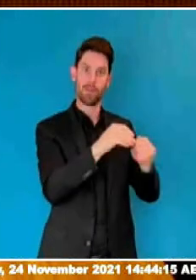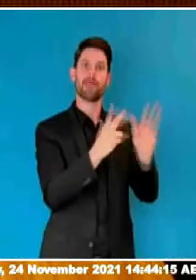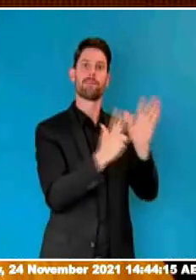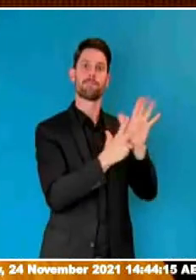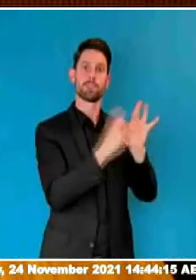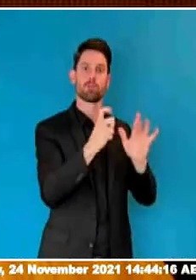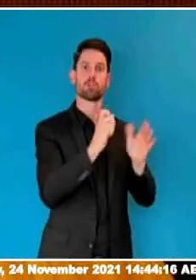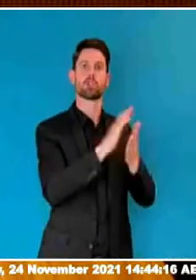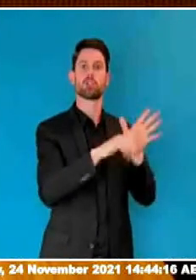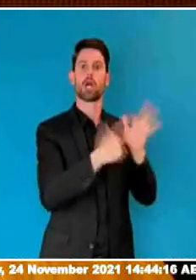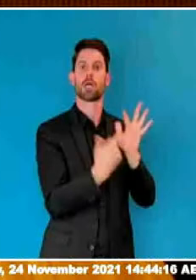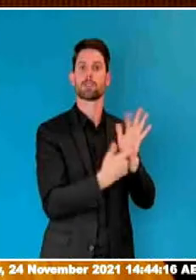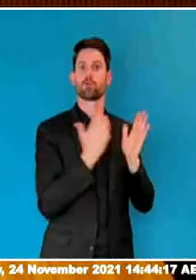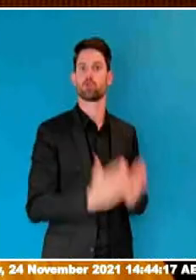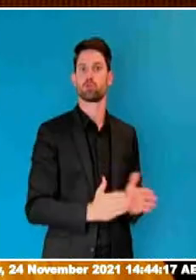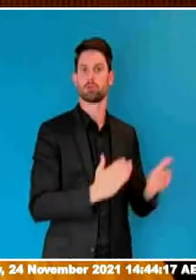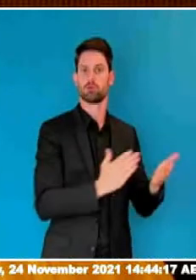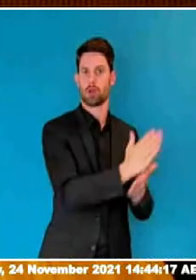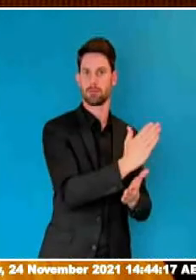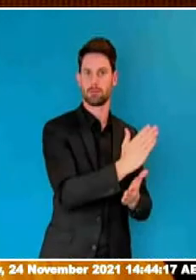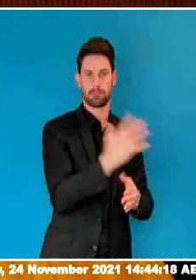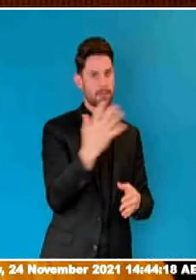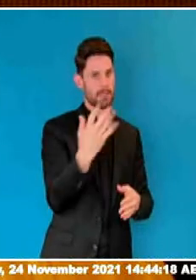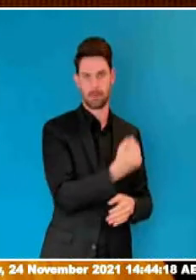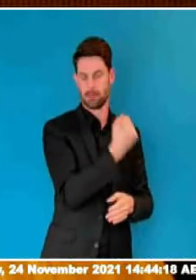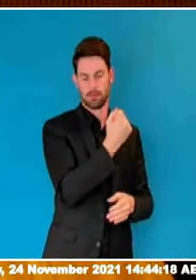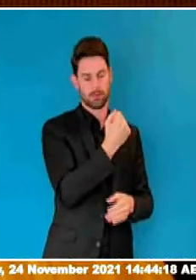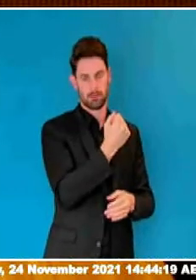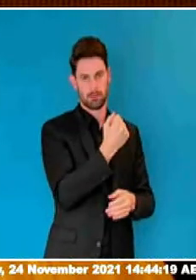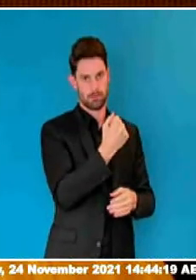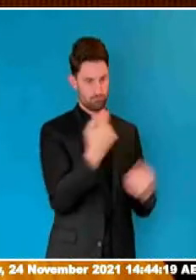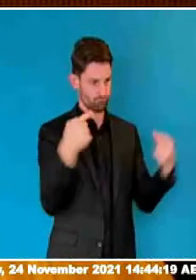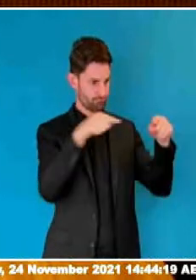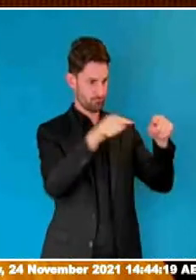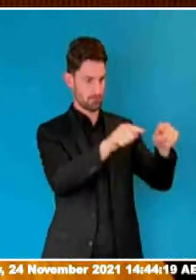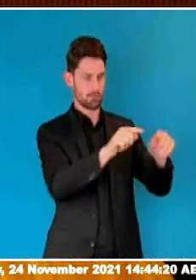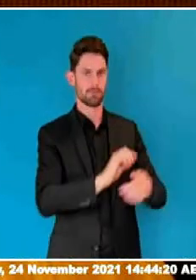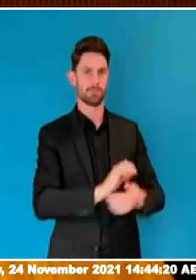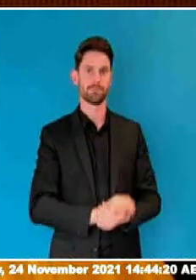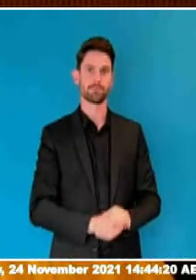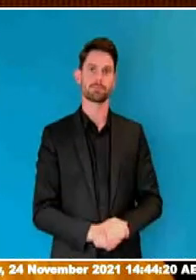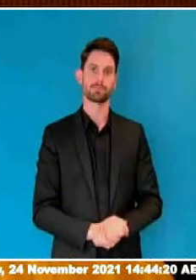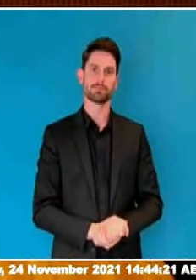Taking in a sense the description of what the law requires, can you give the